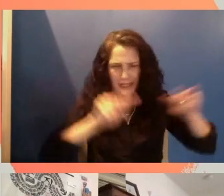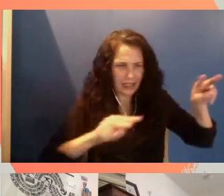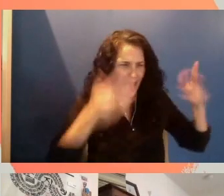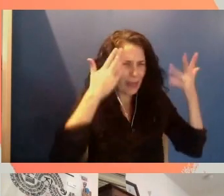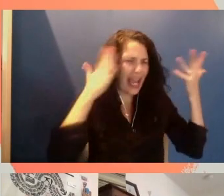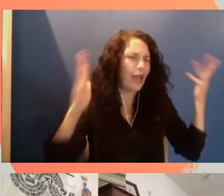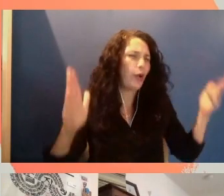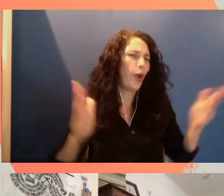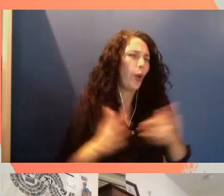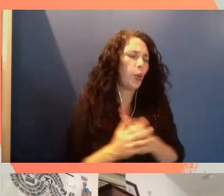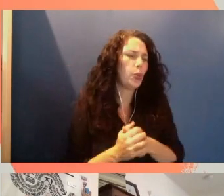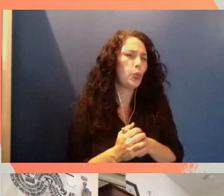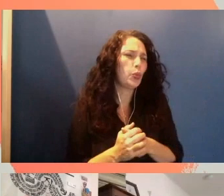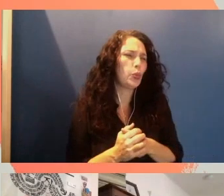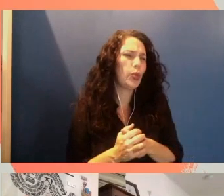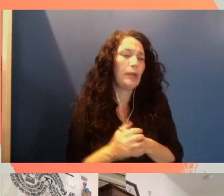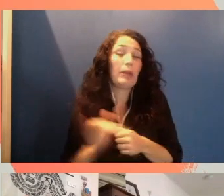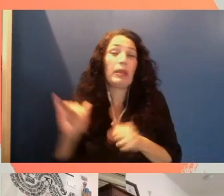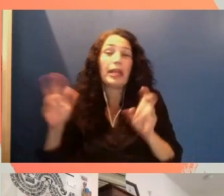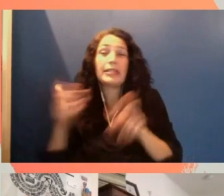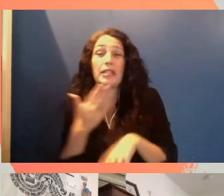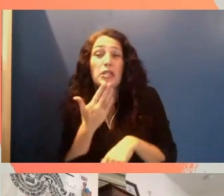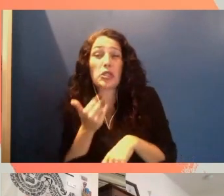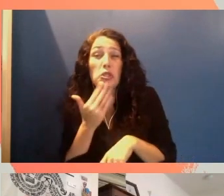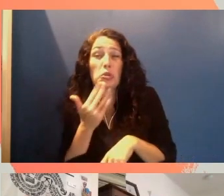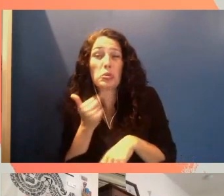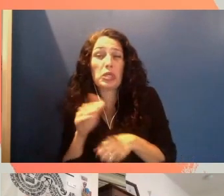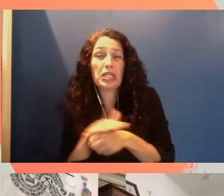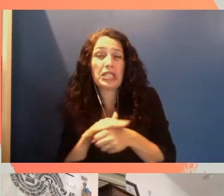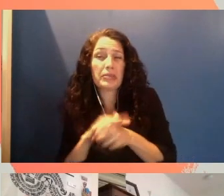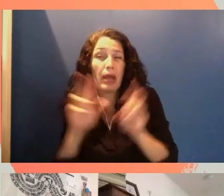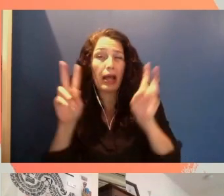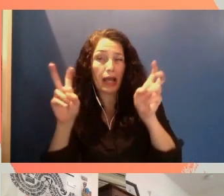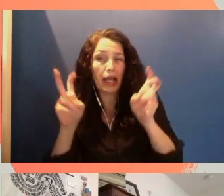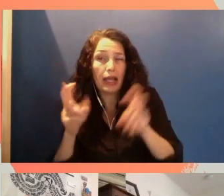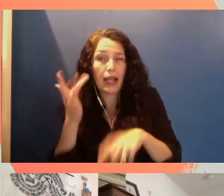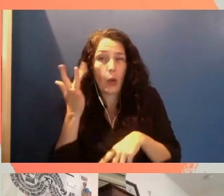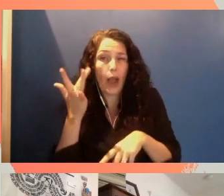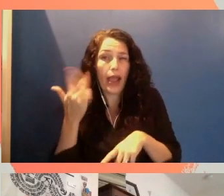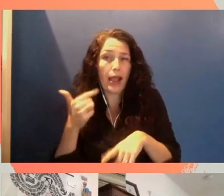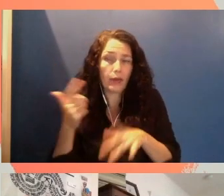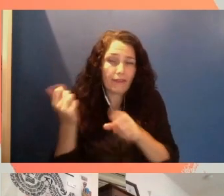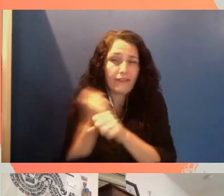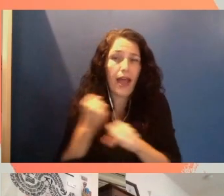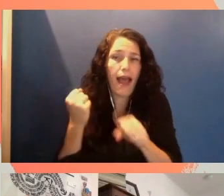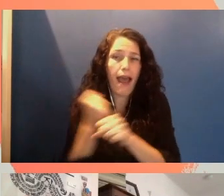maybe that's the sweet spot, right? Maybe that the sweet spot and why we fight so hard for this kind of idea of authorship